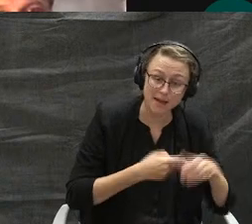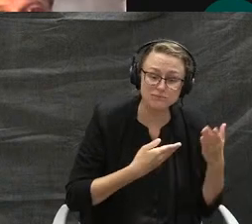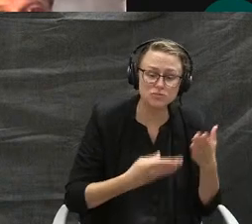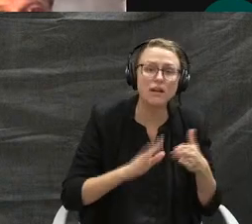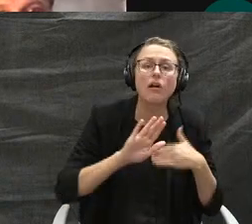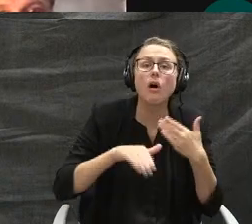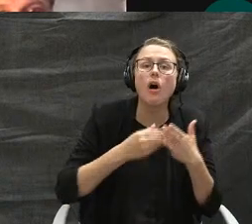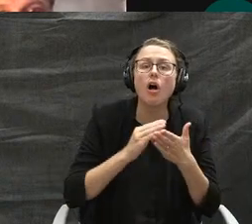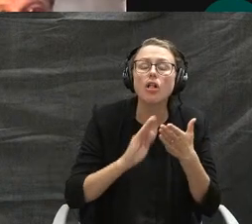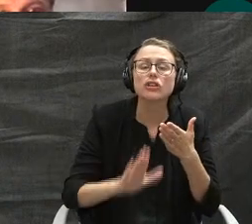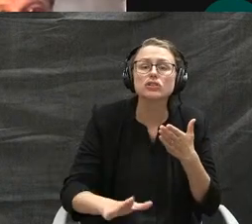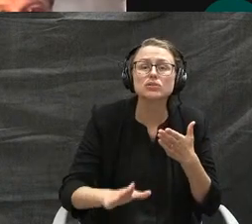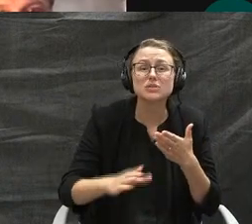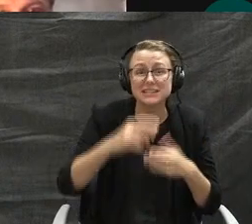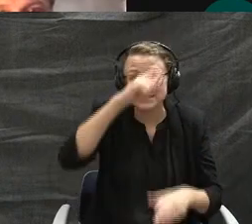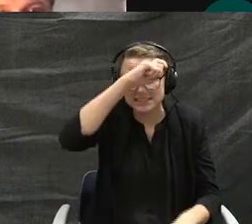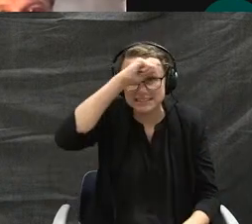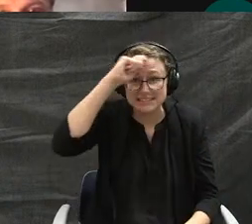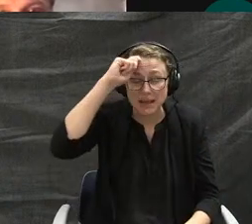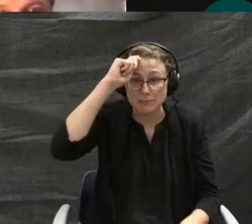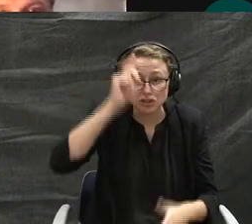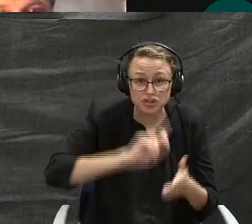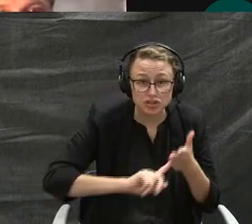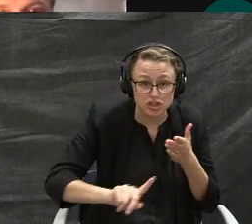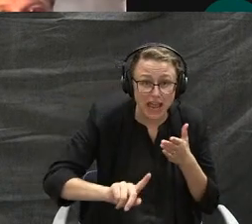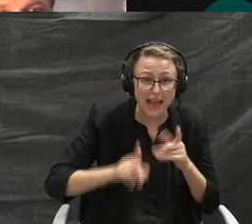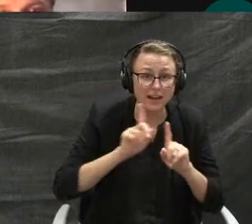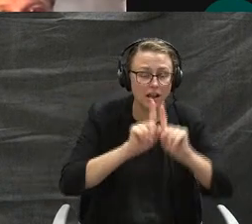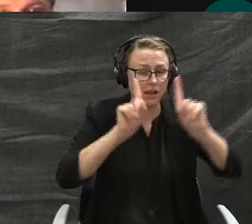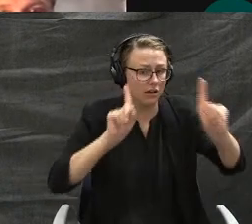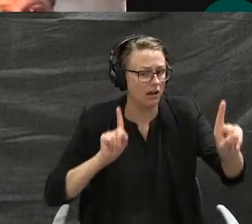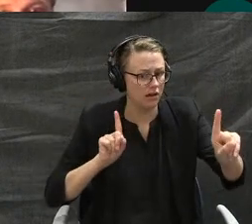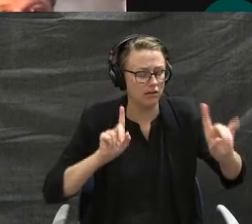all these students temperature checked in a socially distant wait to start the school day?